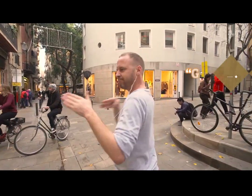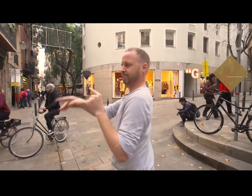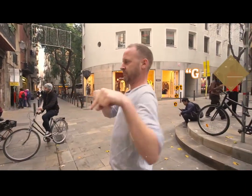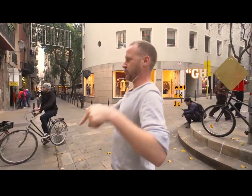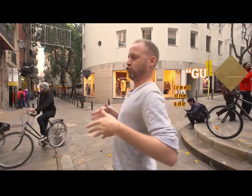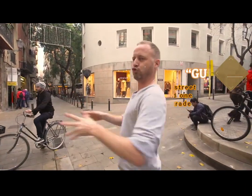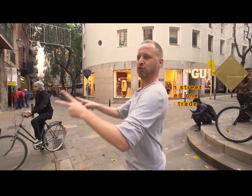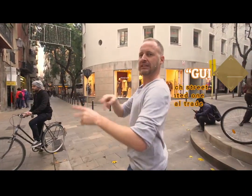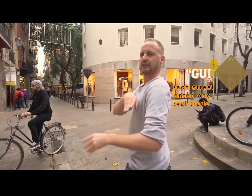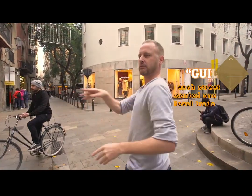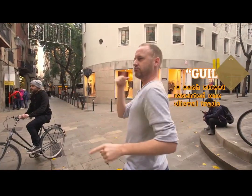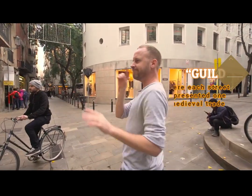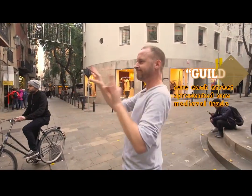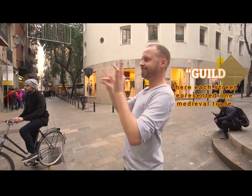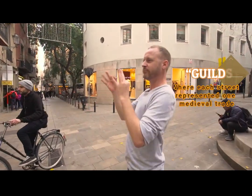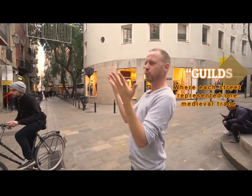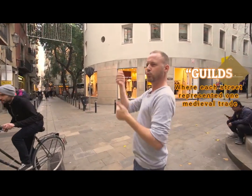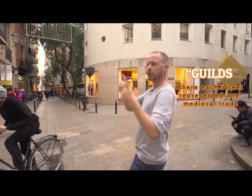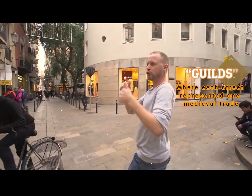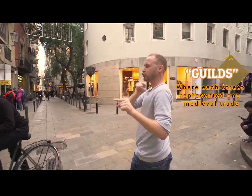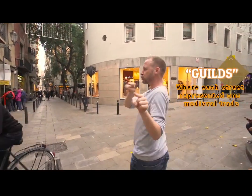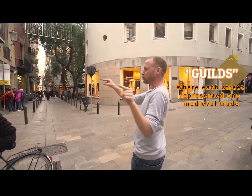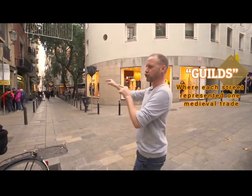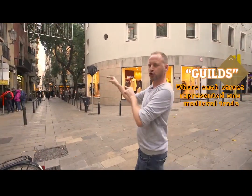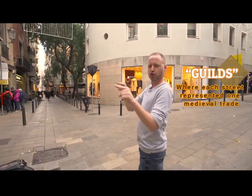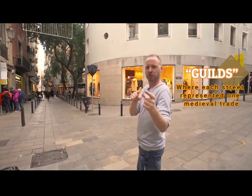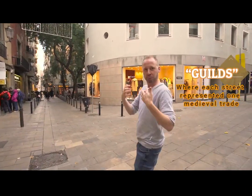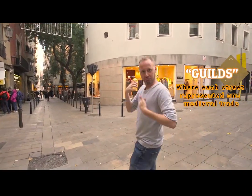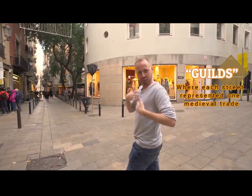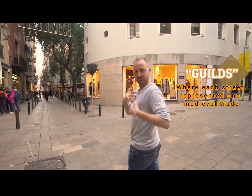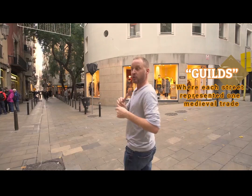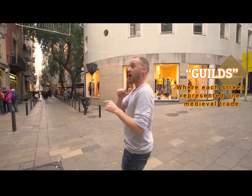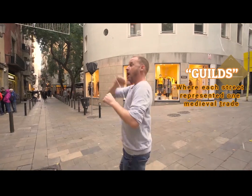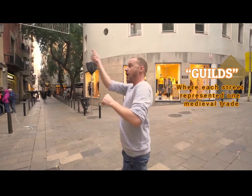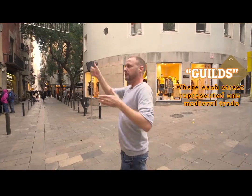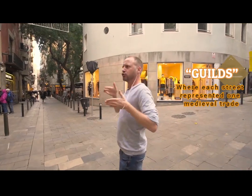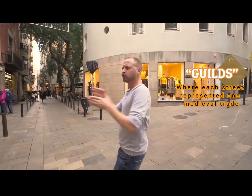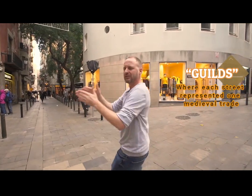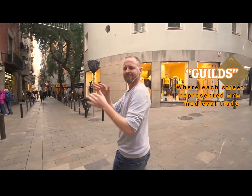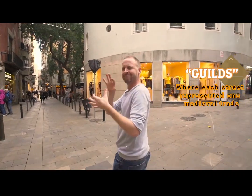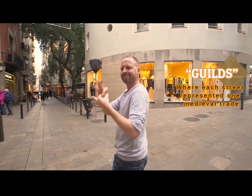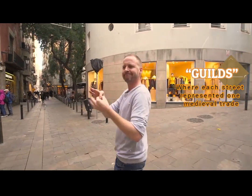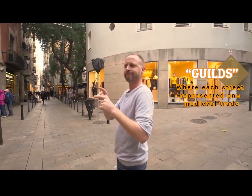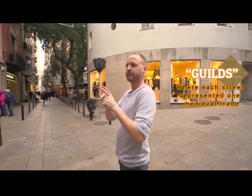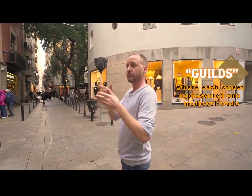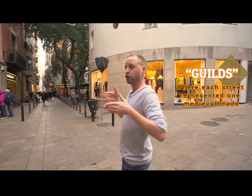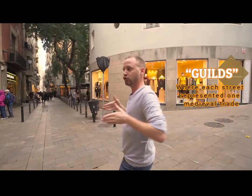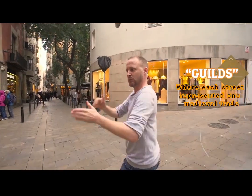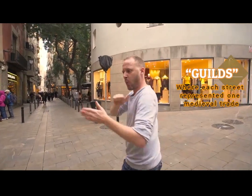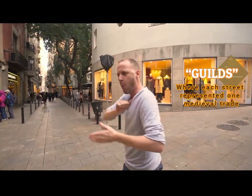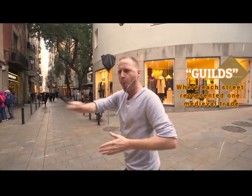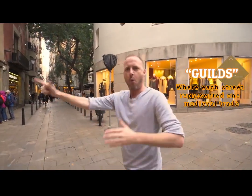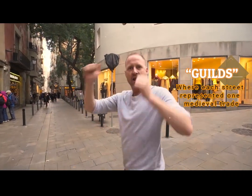Everyone knew that the place to go to get things of silver was right here! It's interesting that each street was specialised in something different...